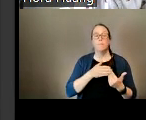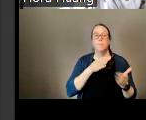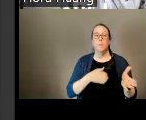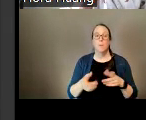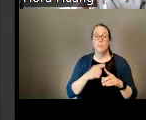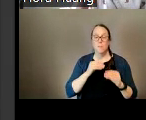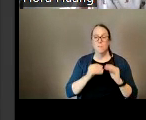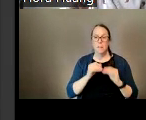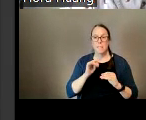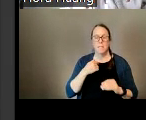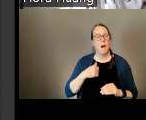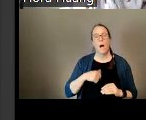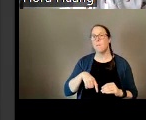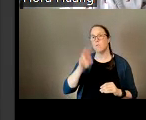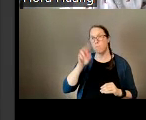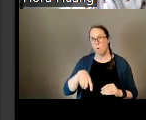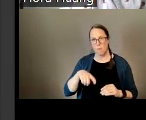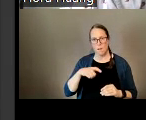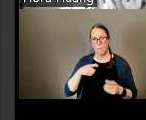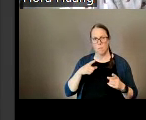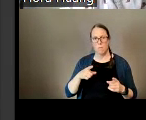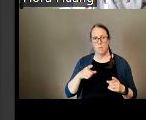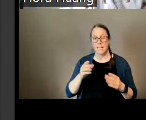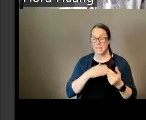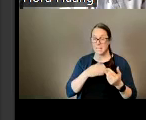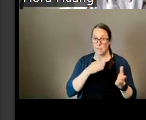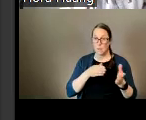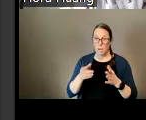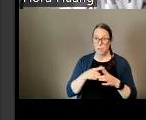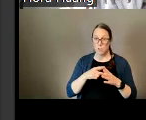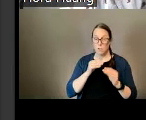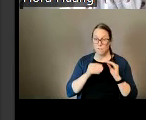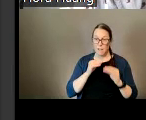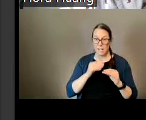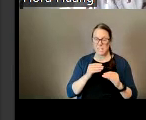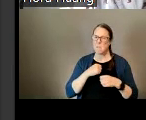sorry, I'm scrolling while I fidget. The easy way to fix this is let's just make all of the text black,